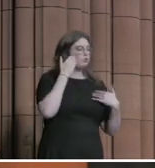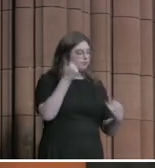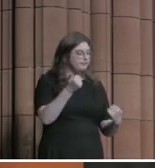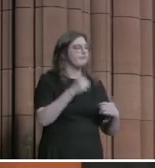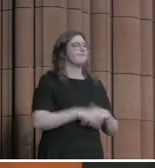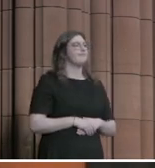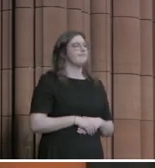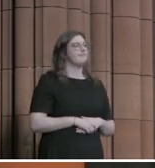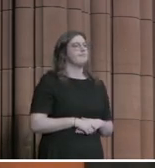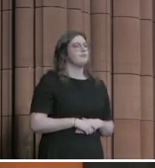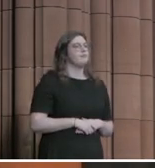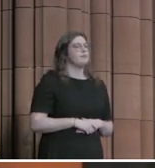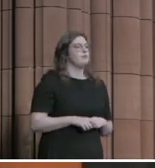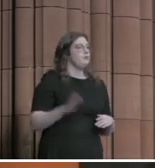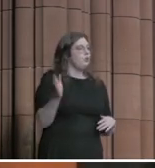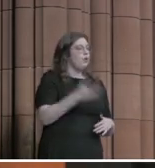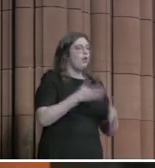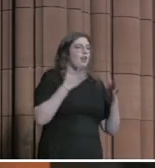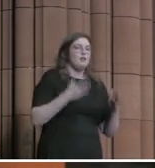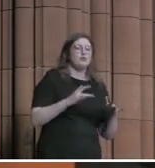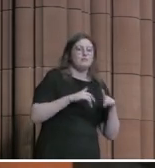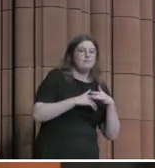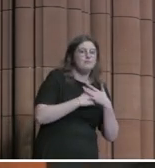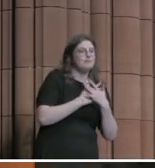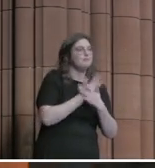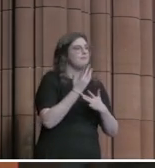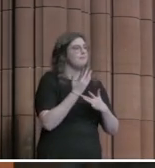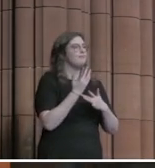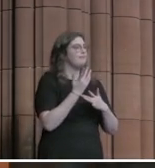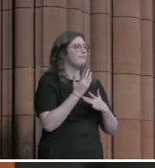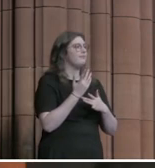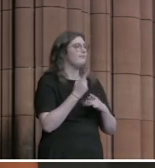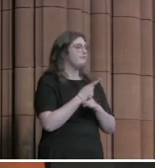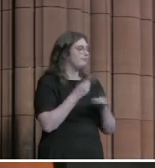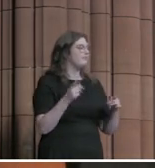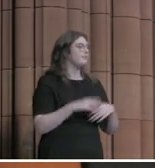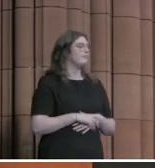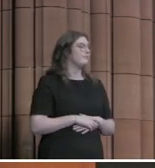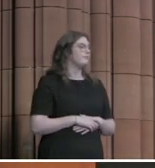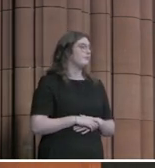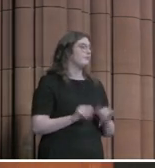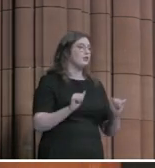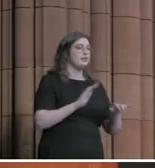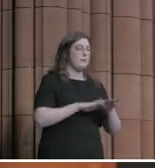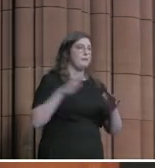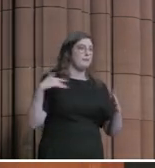You will all need to be innovators and entrepreneurs. And your time at the University of Strathclyde